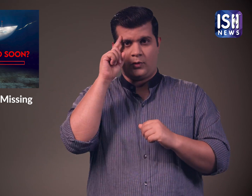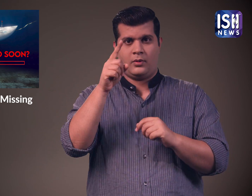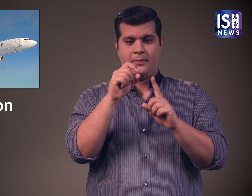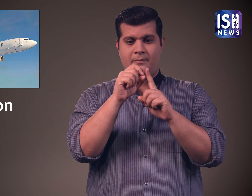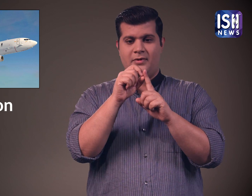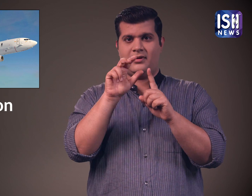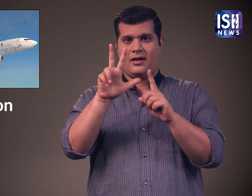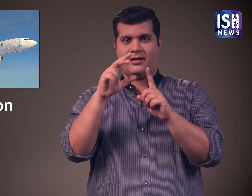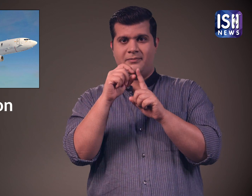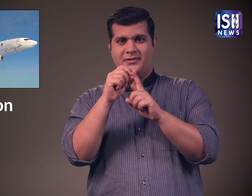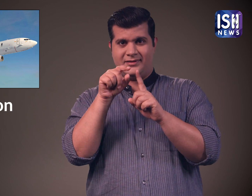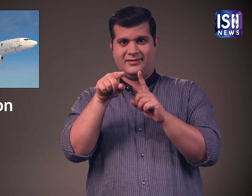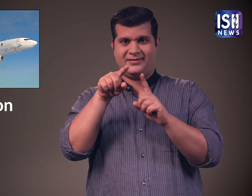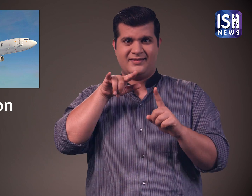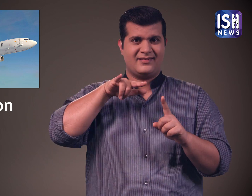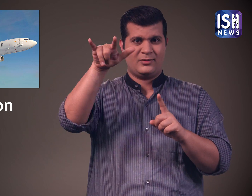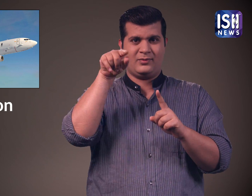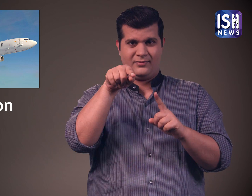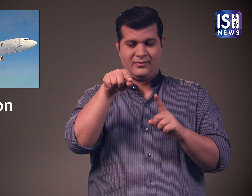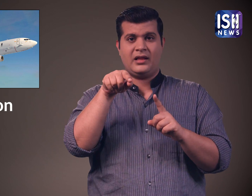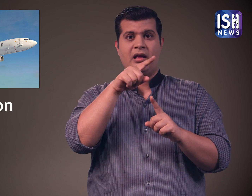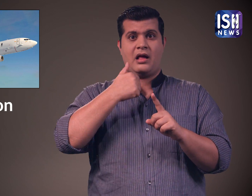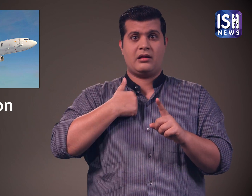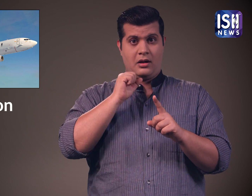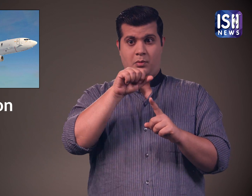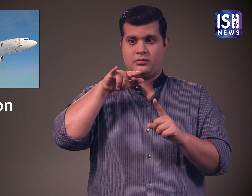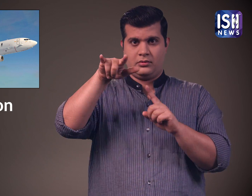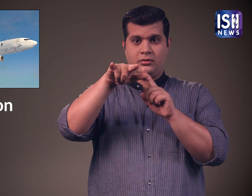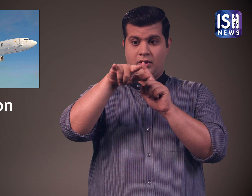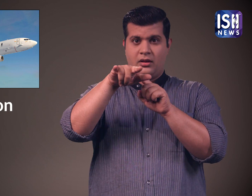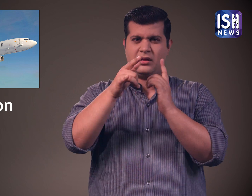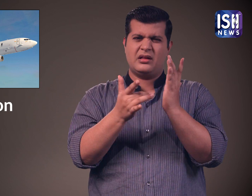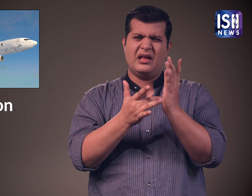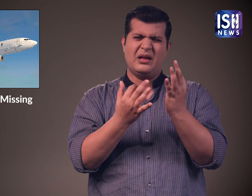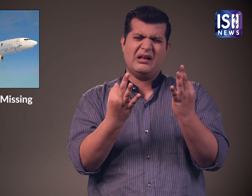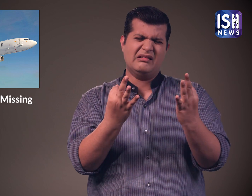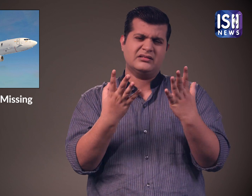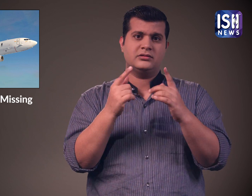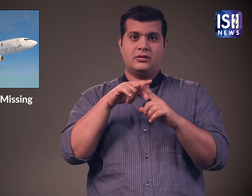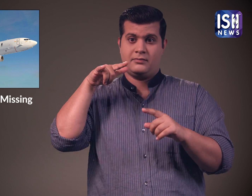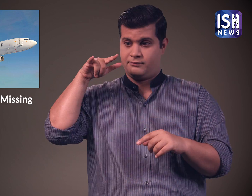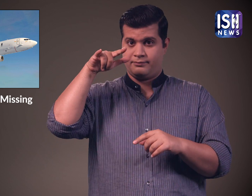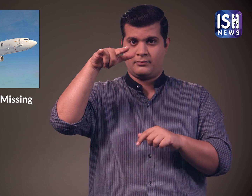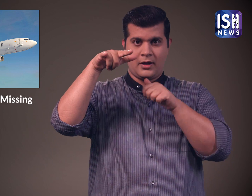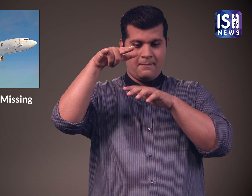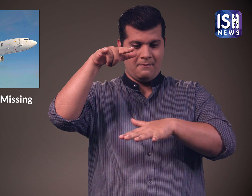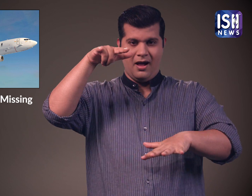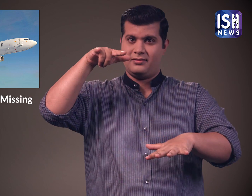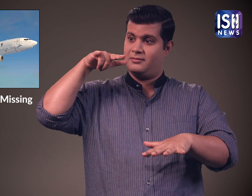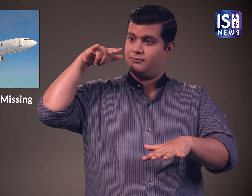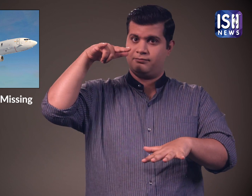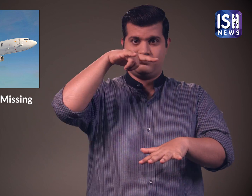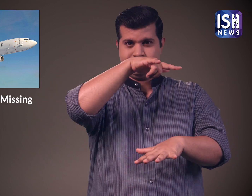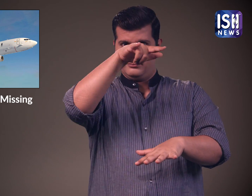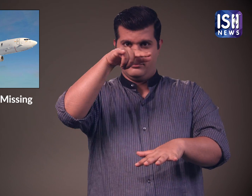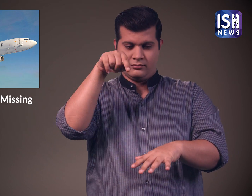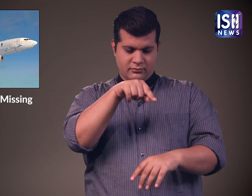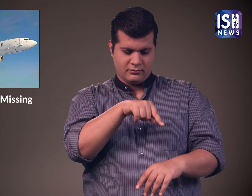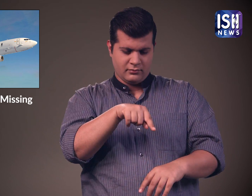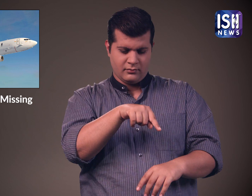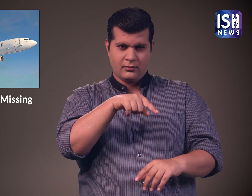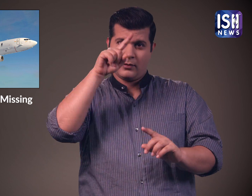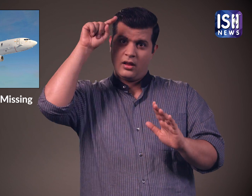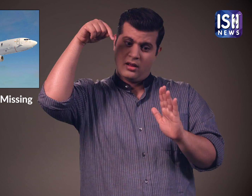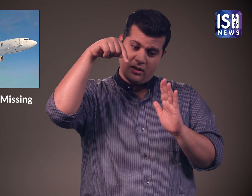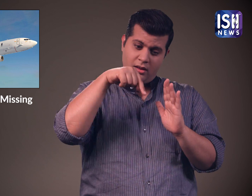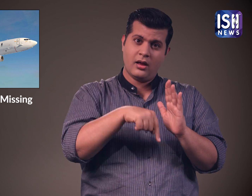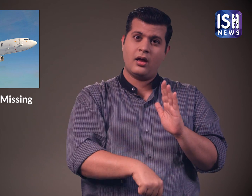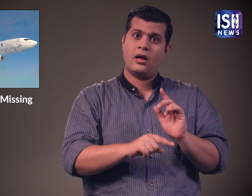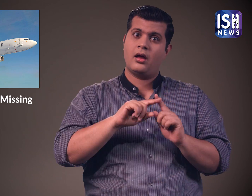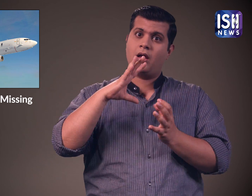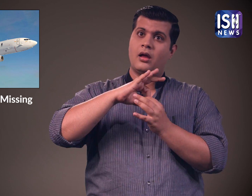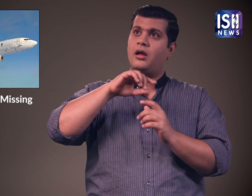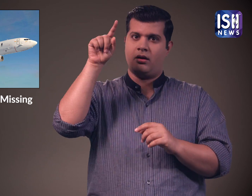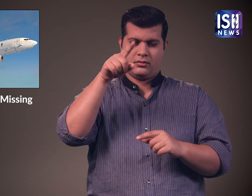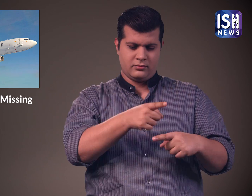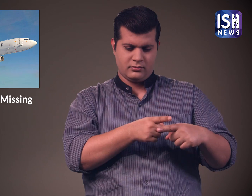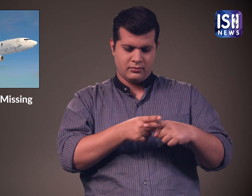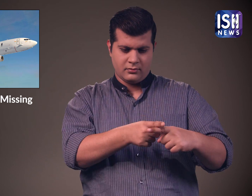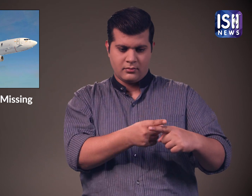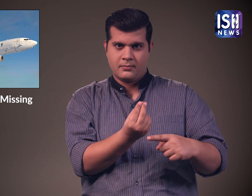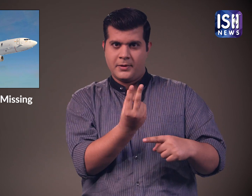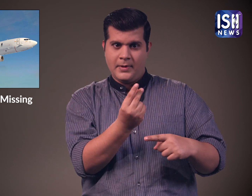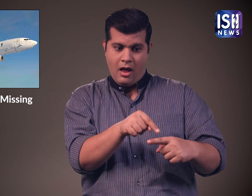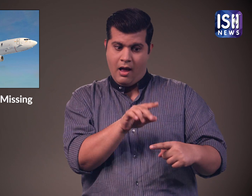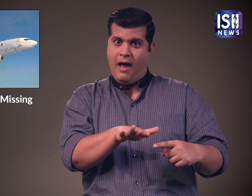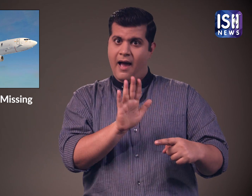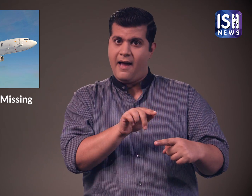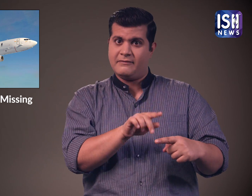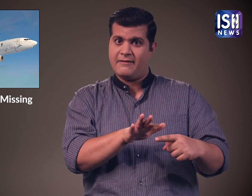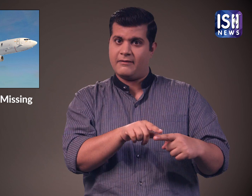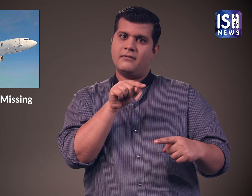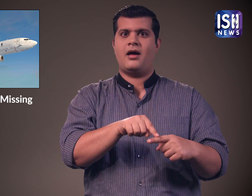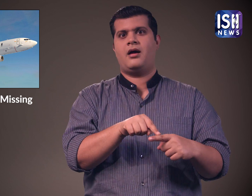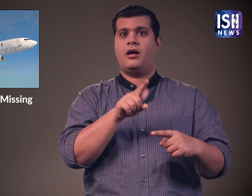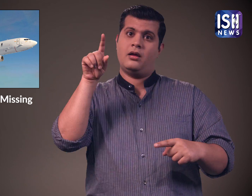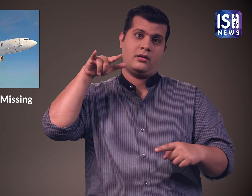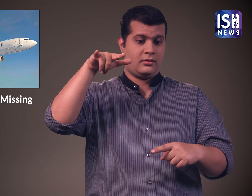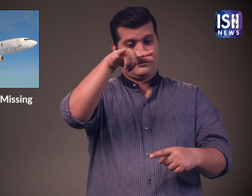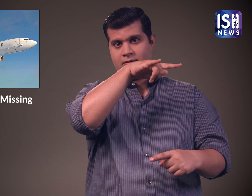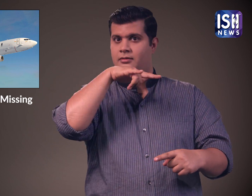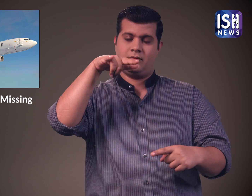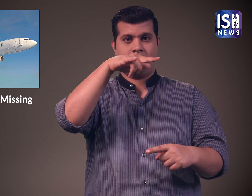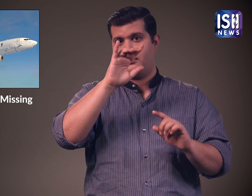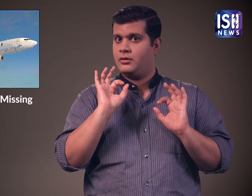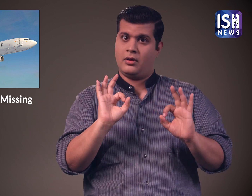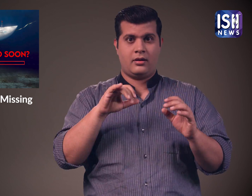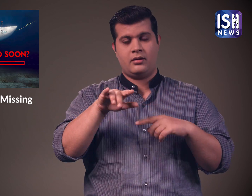Canadian Navy has a P8 Poseidon in the sky, an aircraft that specializes in detecting submarines underwater.